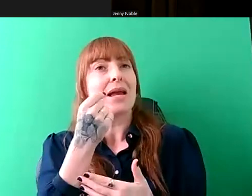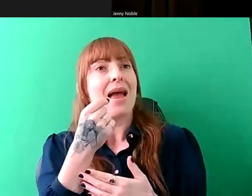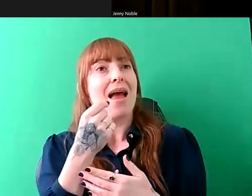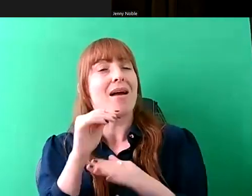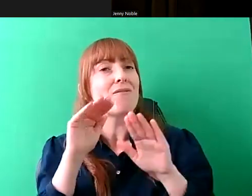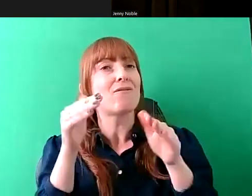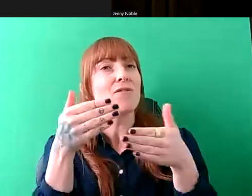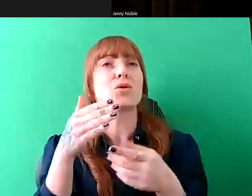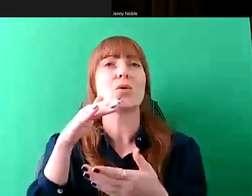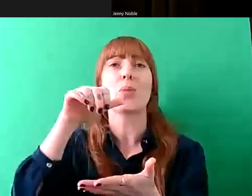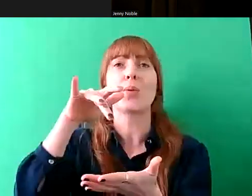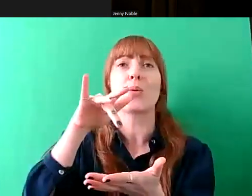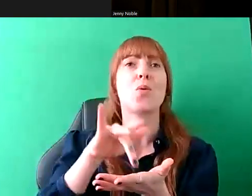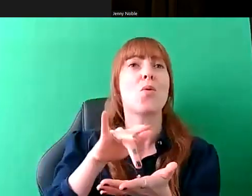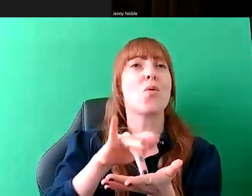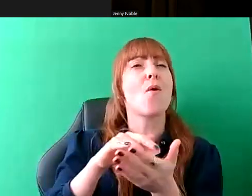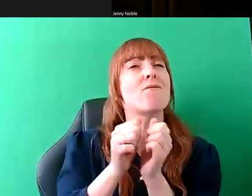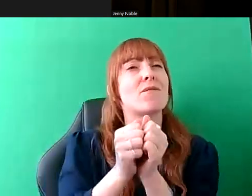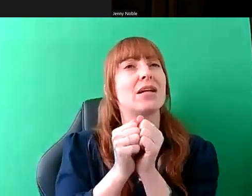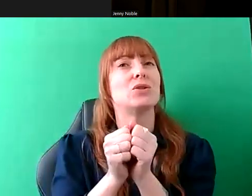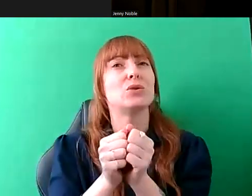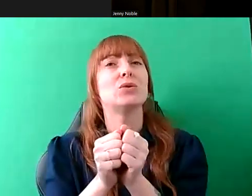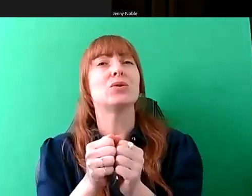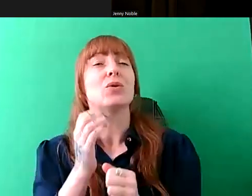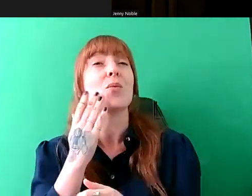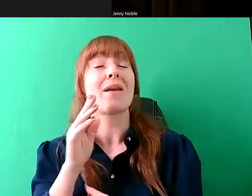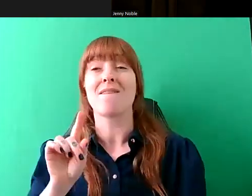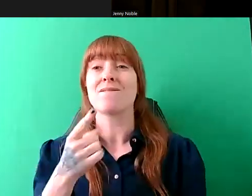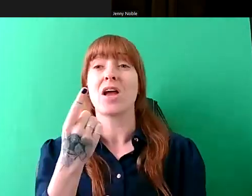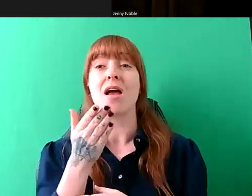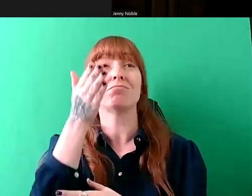The first time I visited the library, I felt really warmly welcomed which is something that